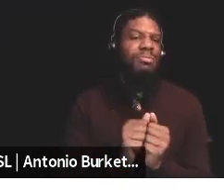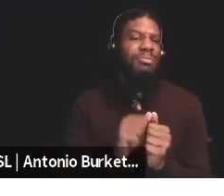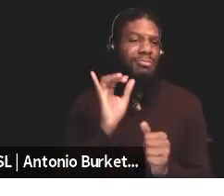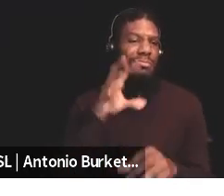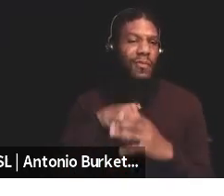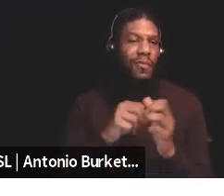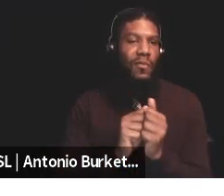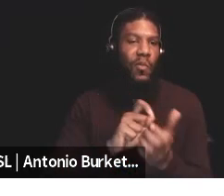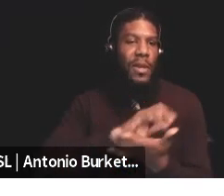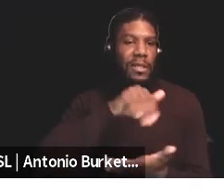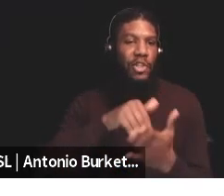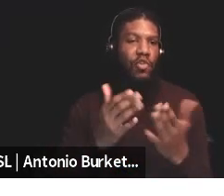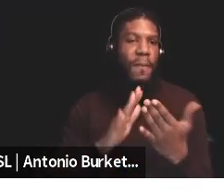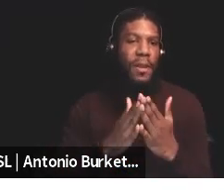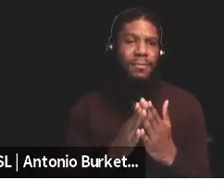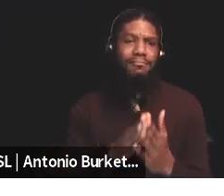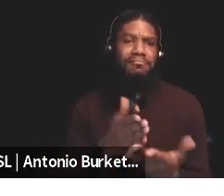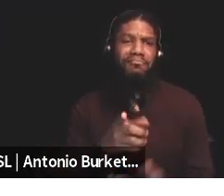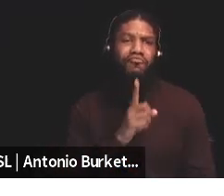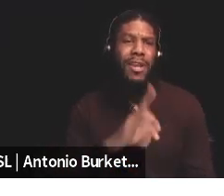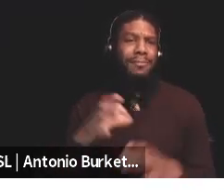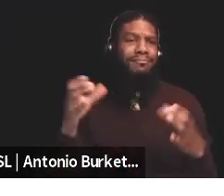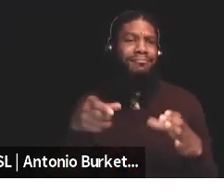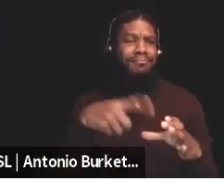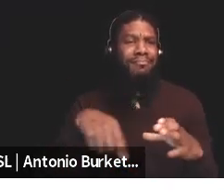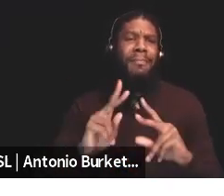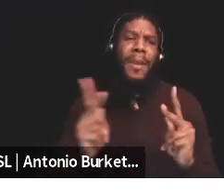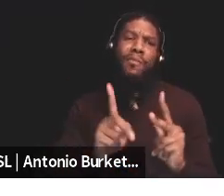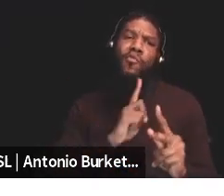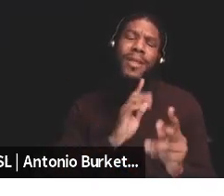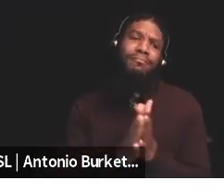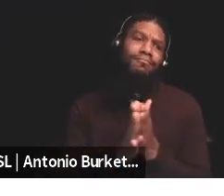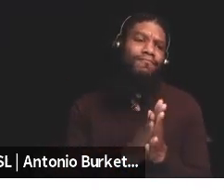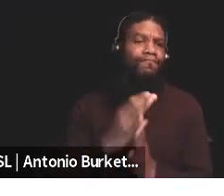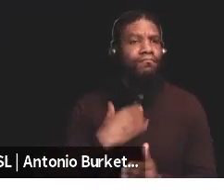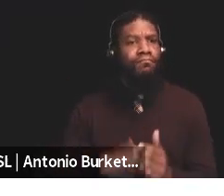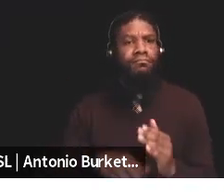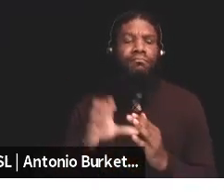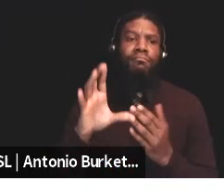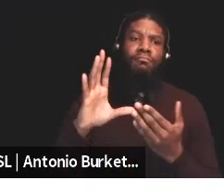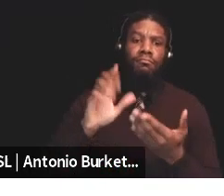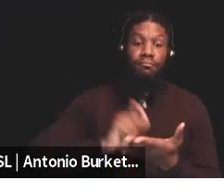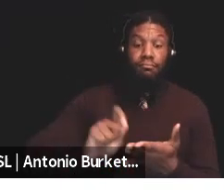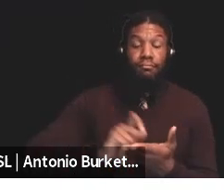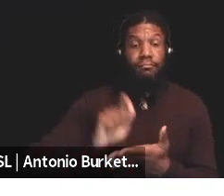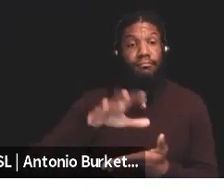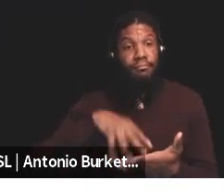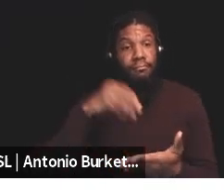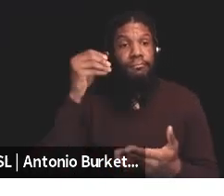since they're a group of people passionate about writing and learning and supporting students.